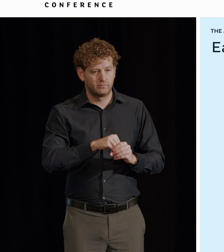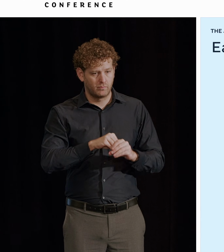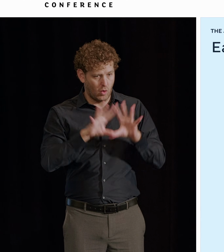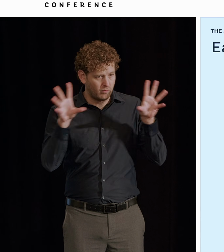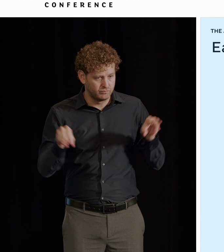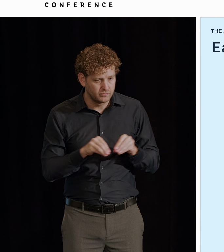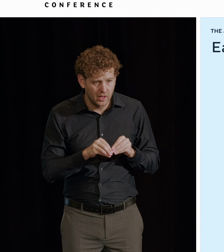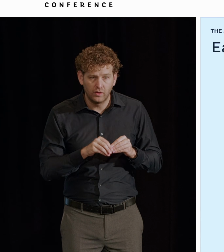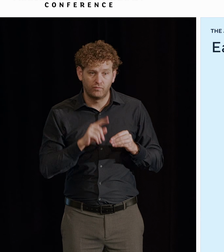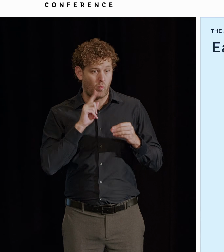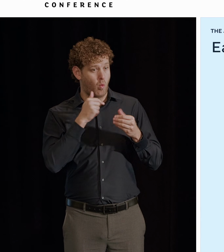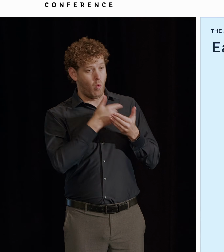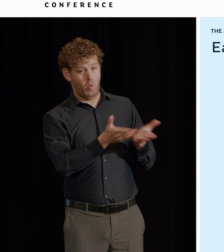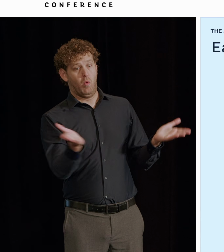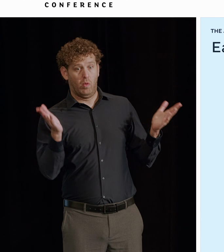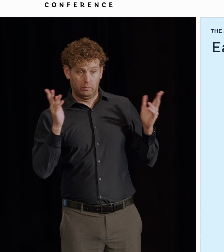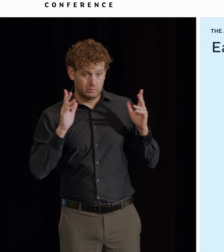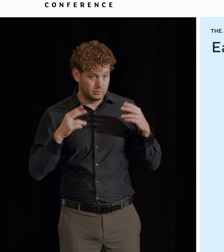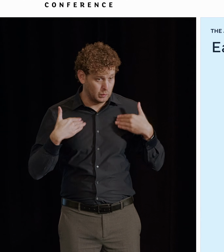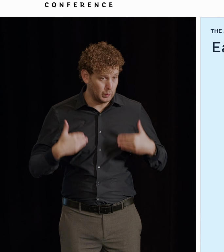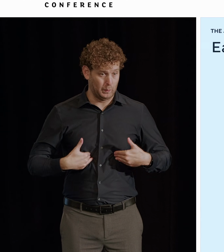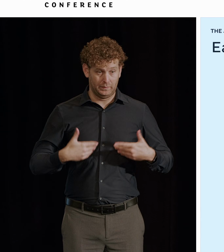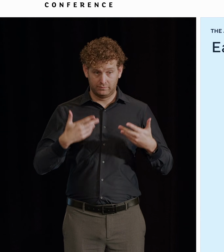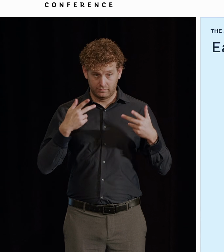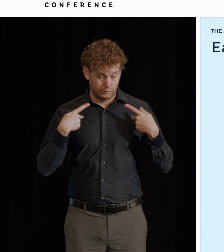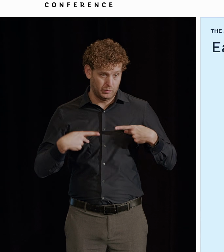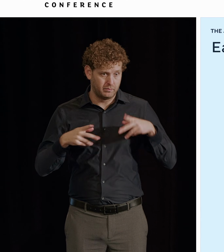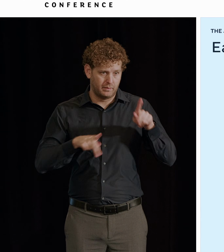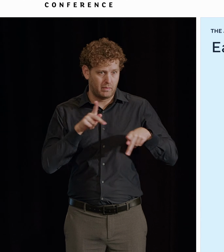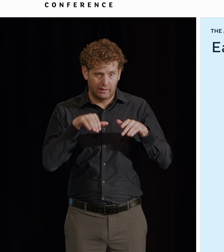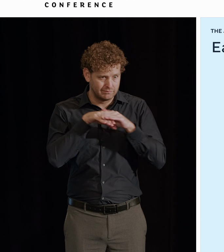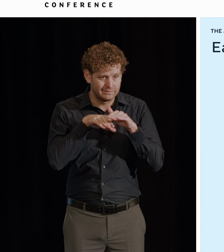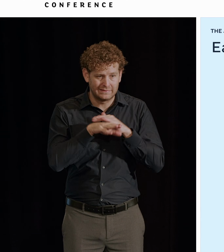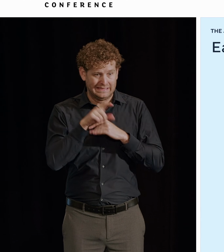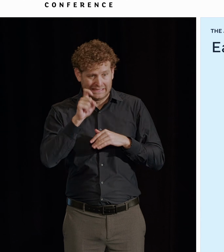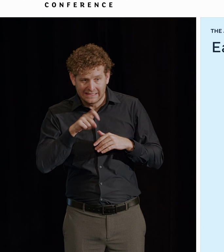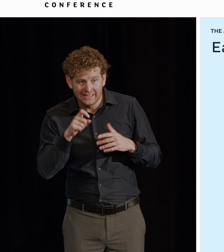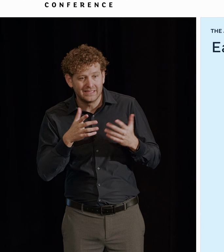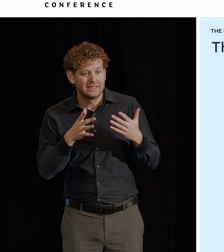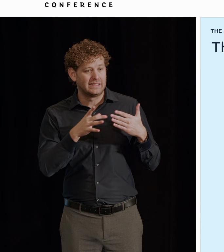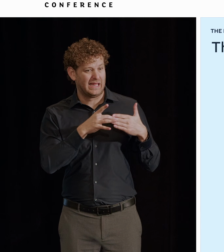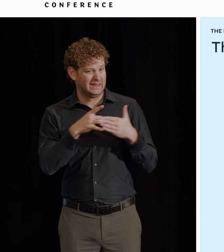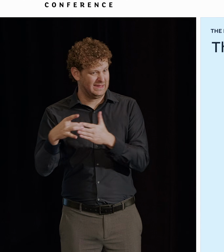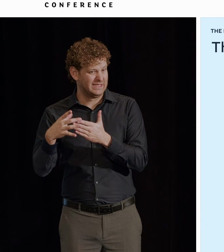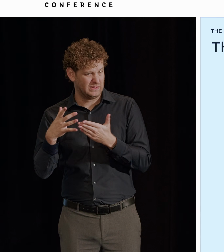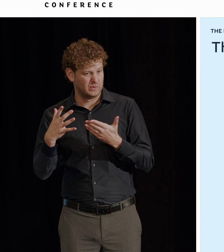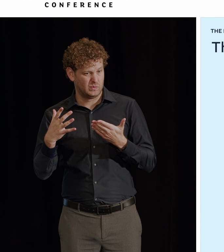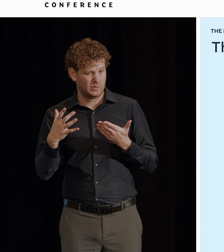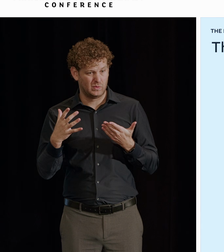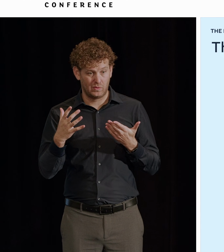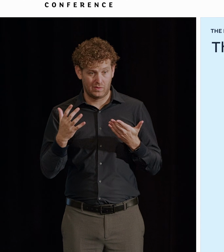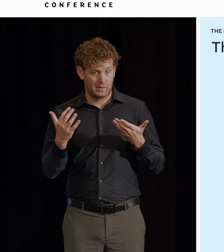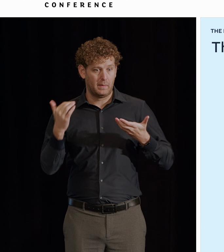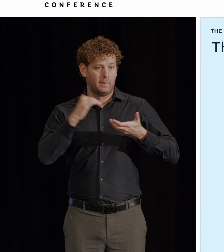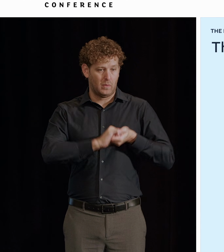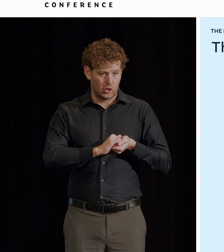And every single step has been driven by partnership, leading us to our core model. And so these three stories illustrate our core